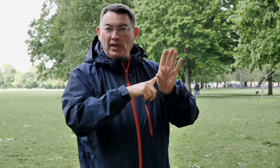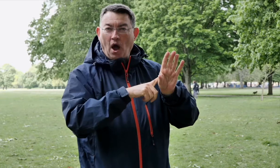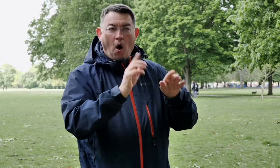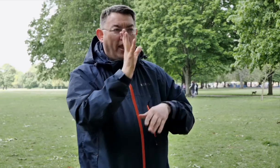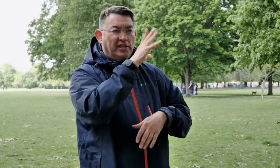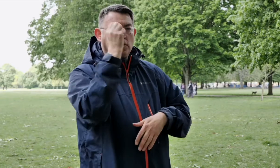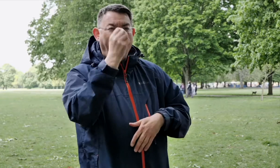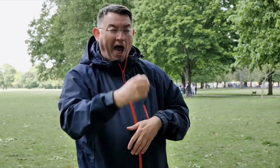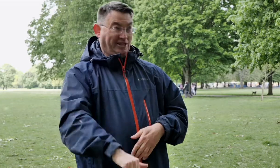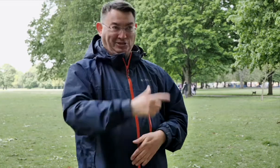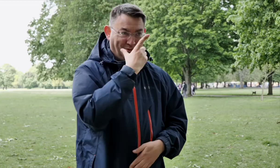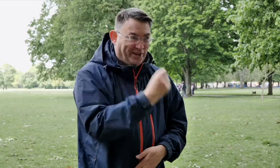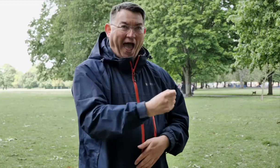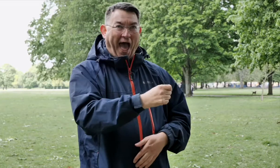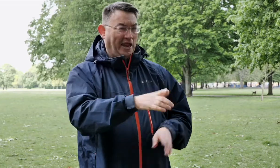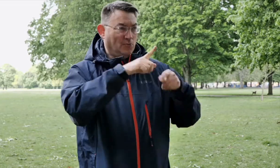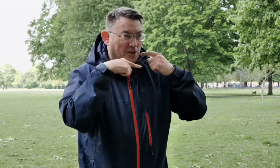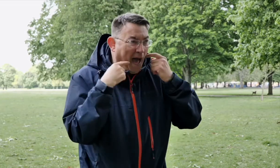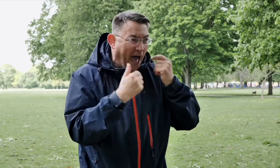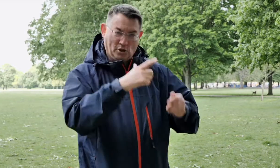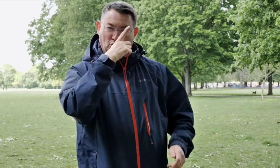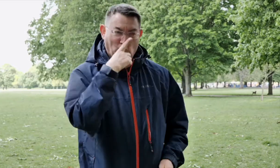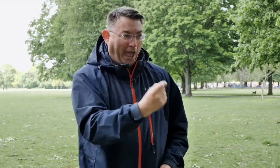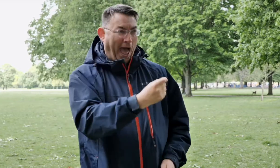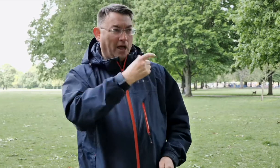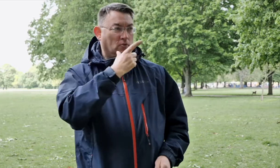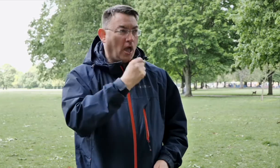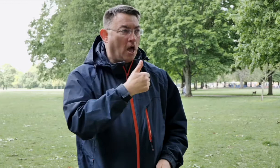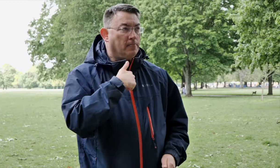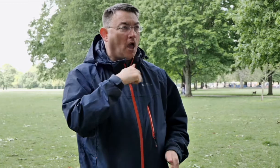He inspired me - always repeating "You can!" with a big smile on his face.